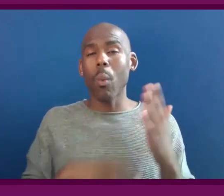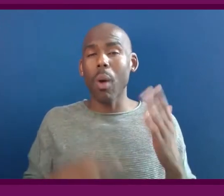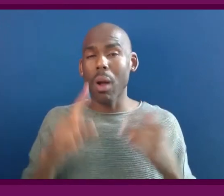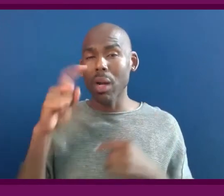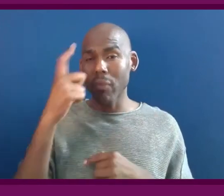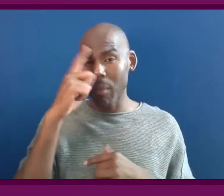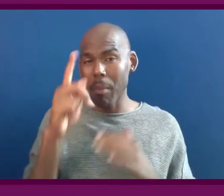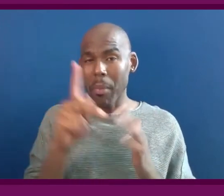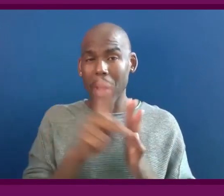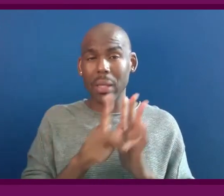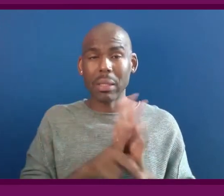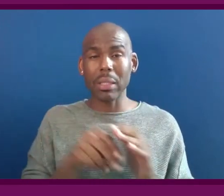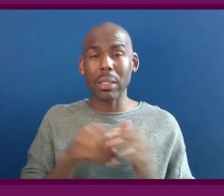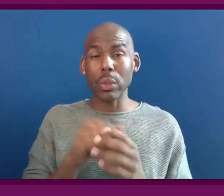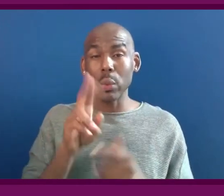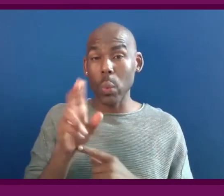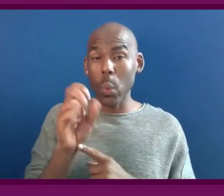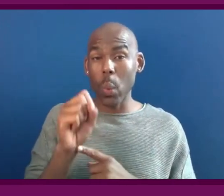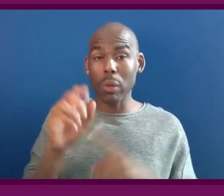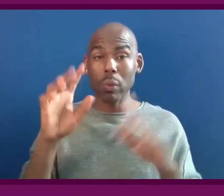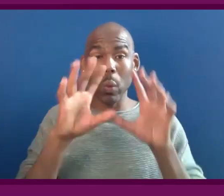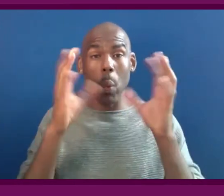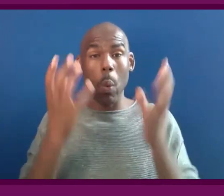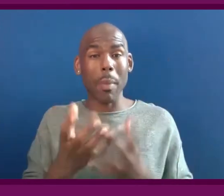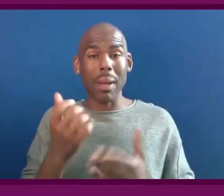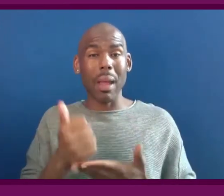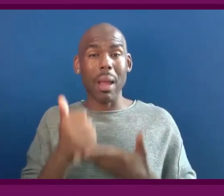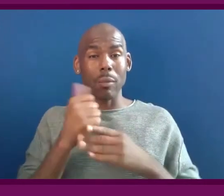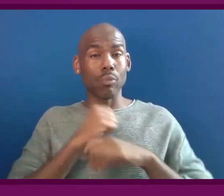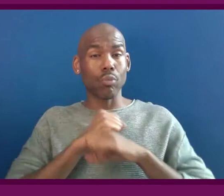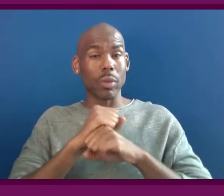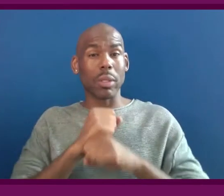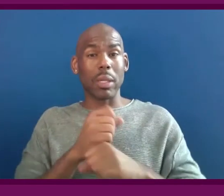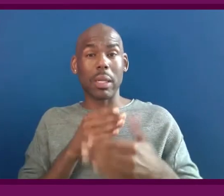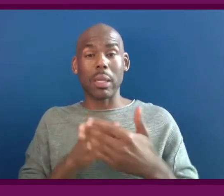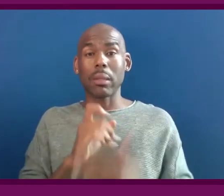What government policies in the United States and globally help protect against unconscious